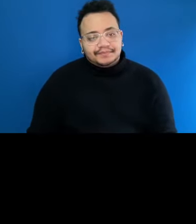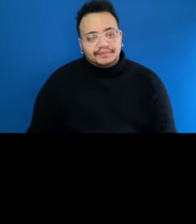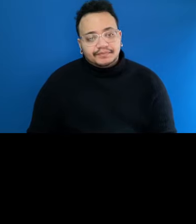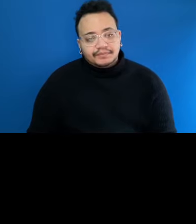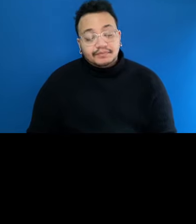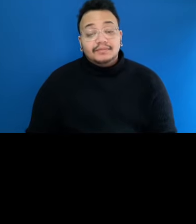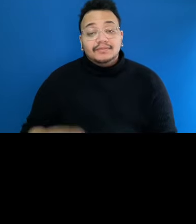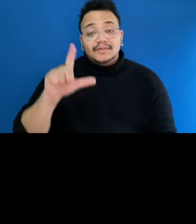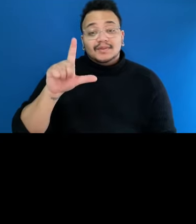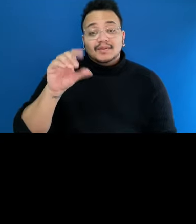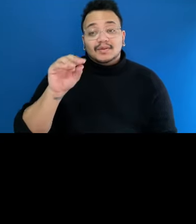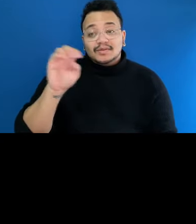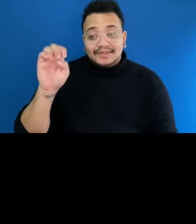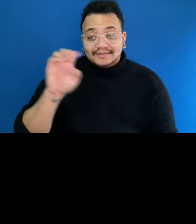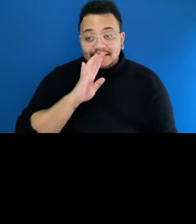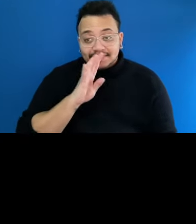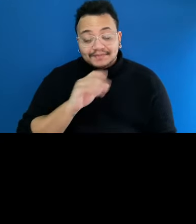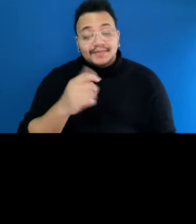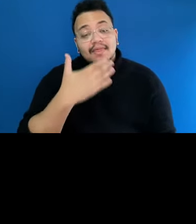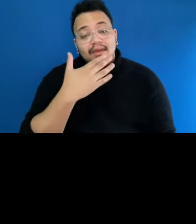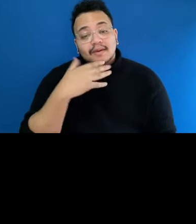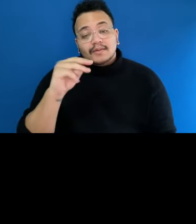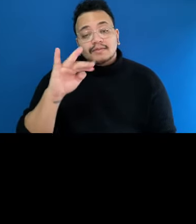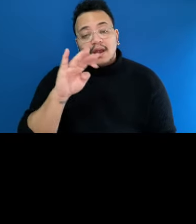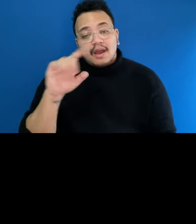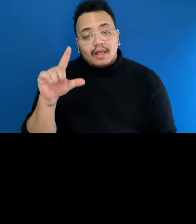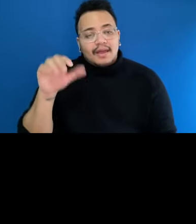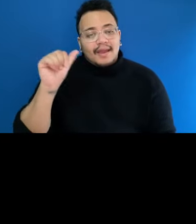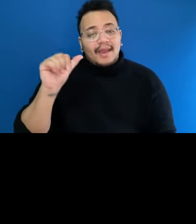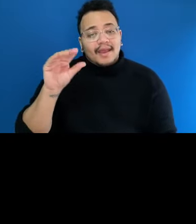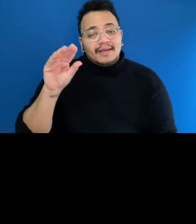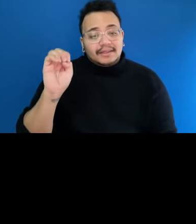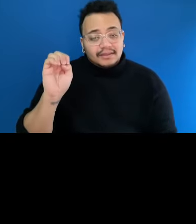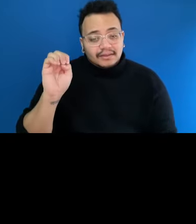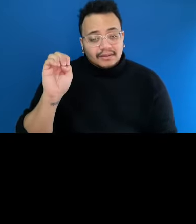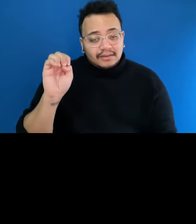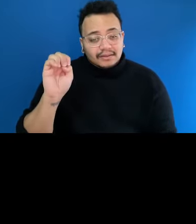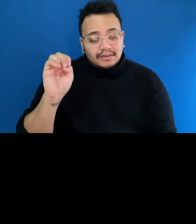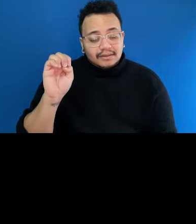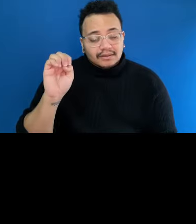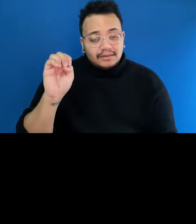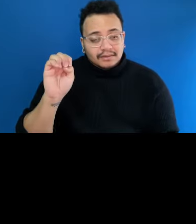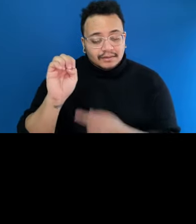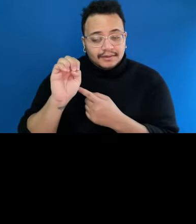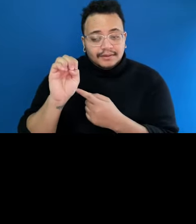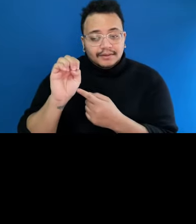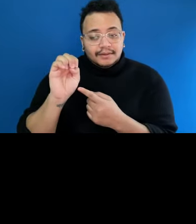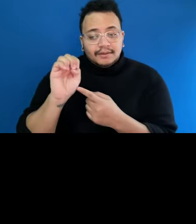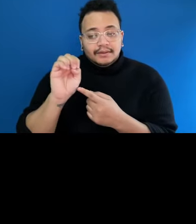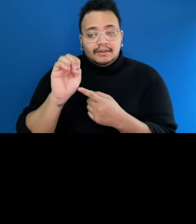[Loree] Thank you Michael. The ACE study is the grounding